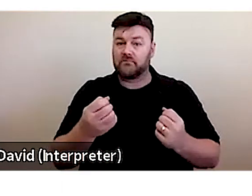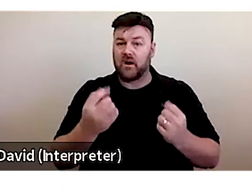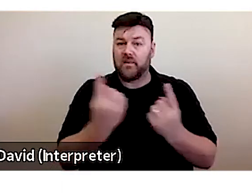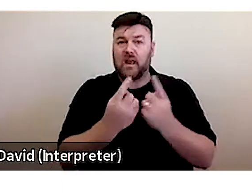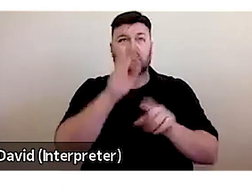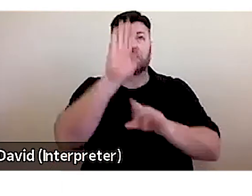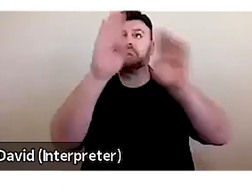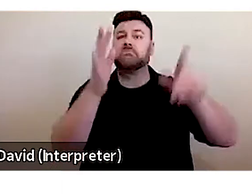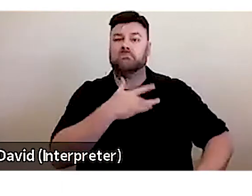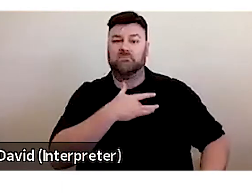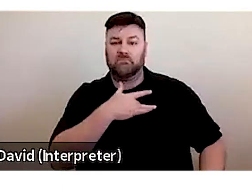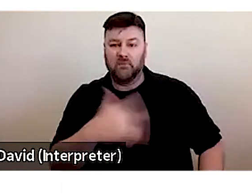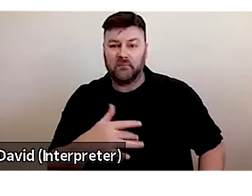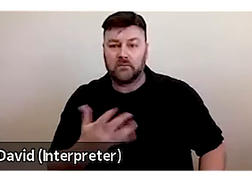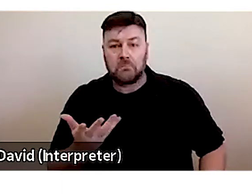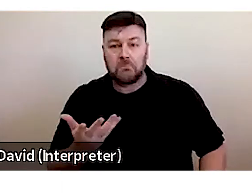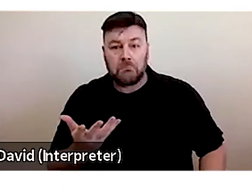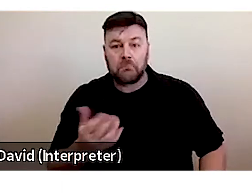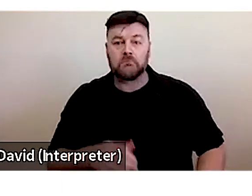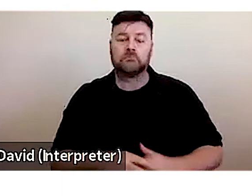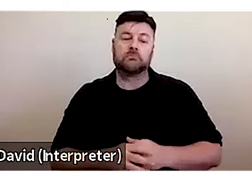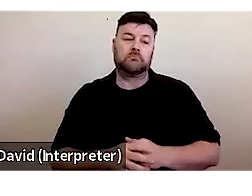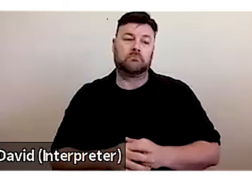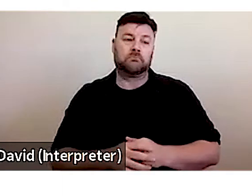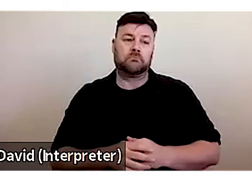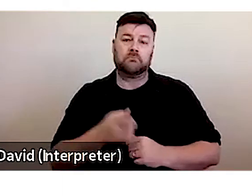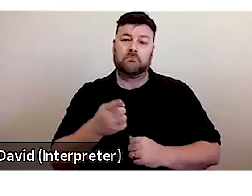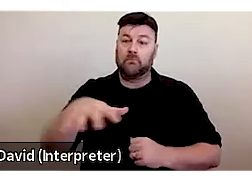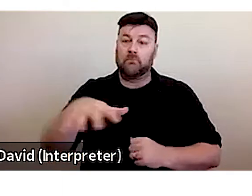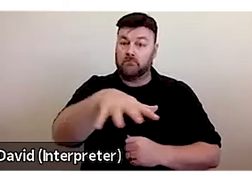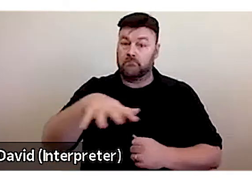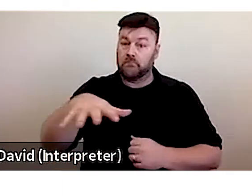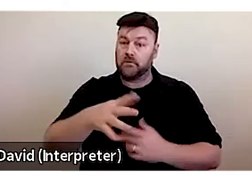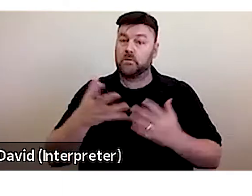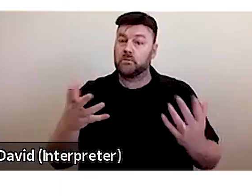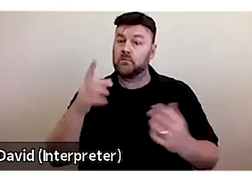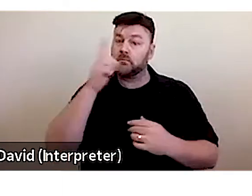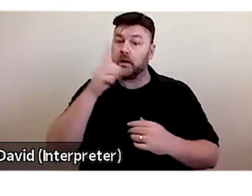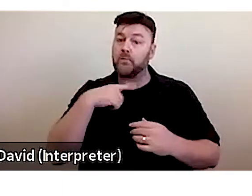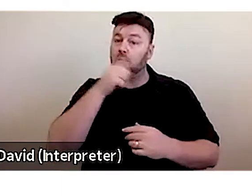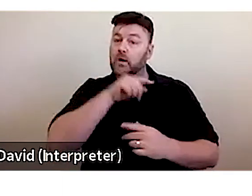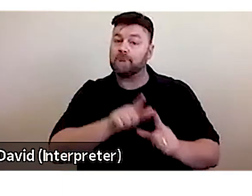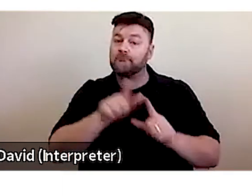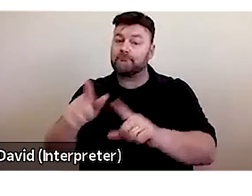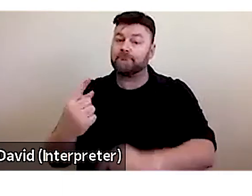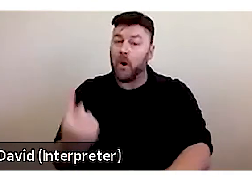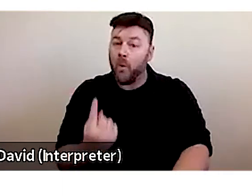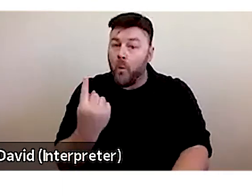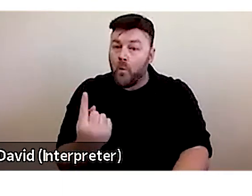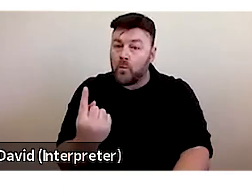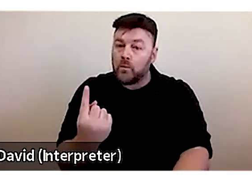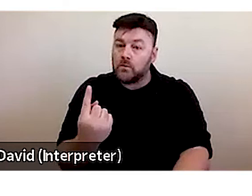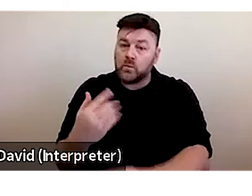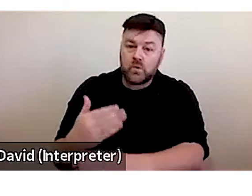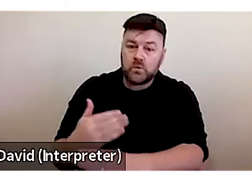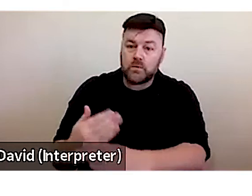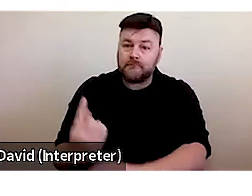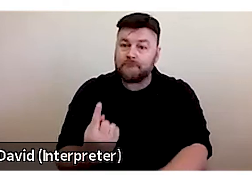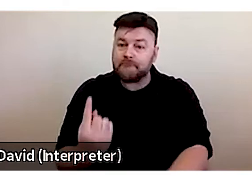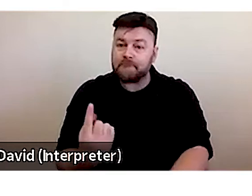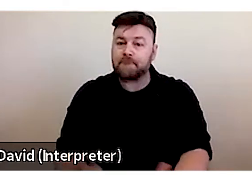Do you have spaces where people can be alone with work and are you